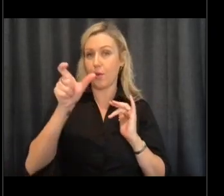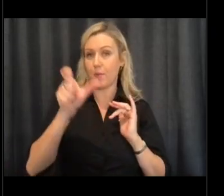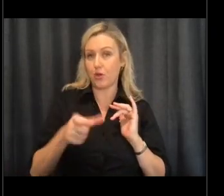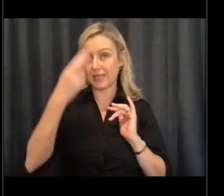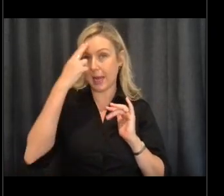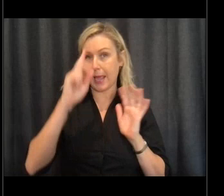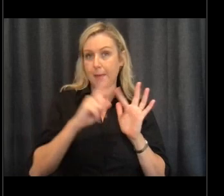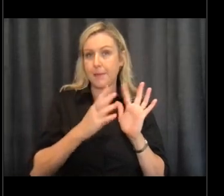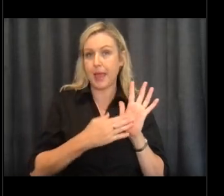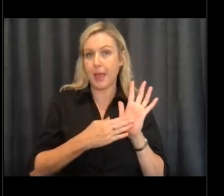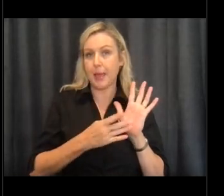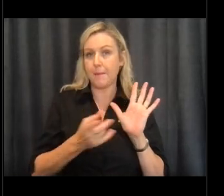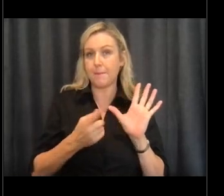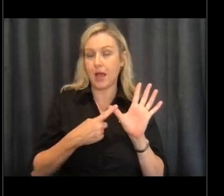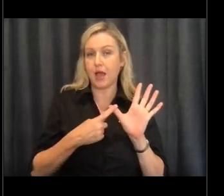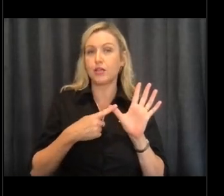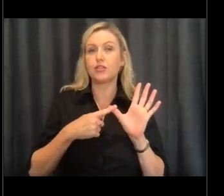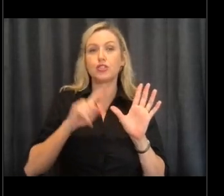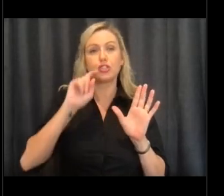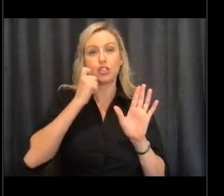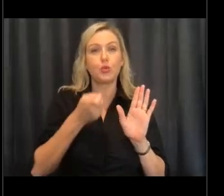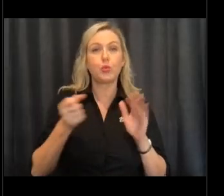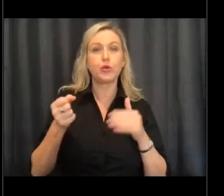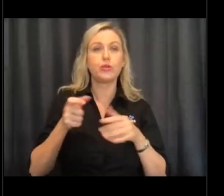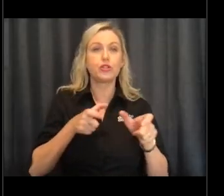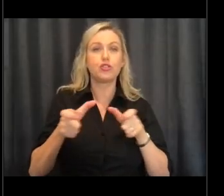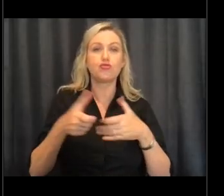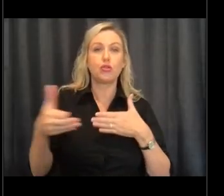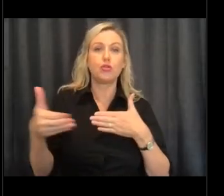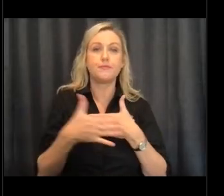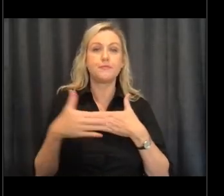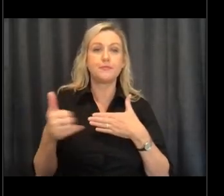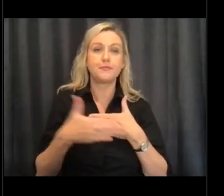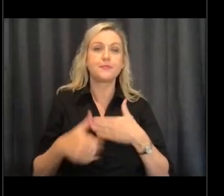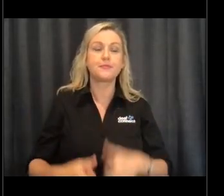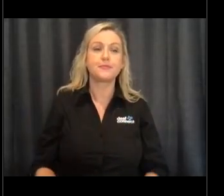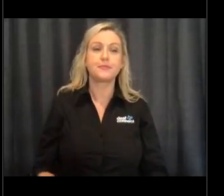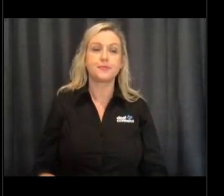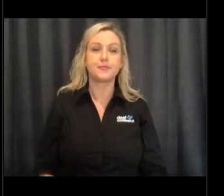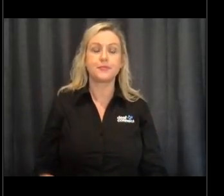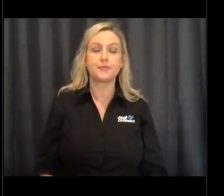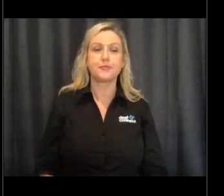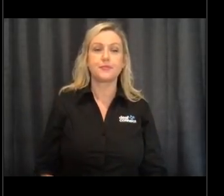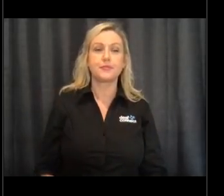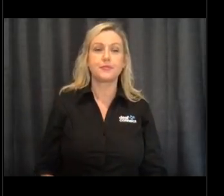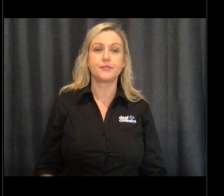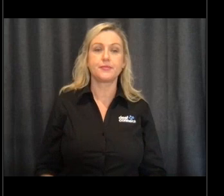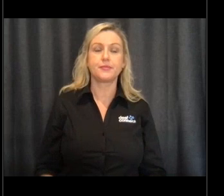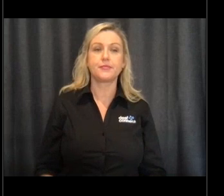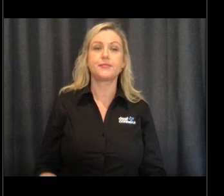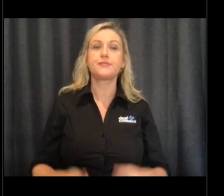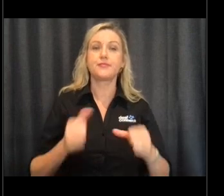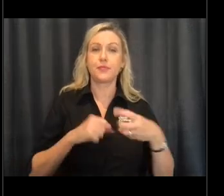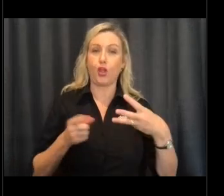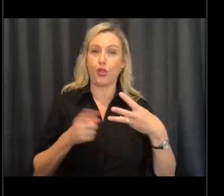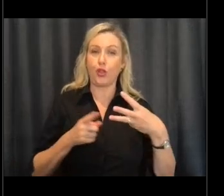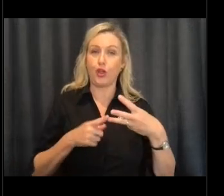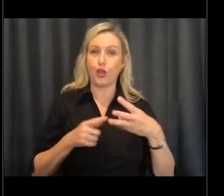She's just shared those results with you just for your own interest and we're running into our third poll before I hand over to Paul.